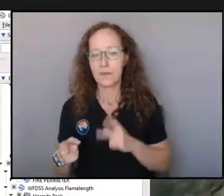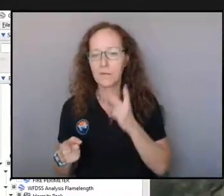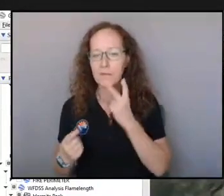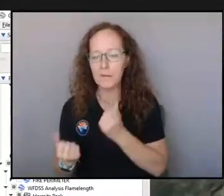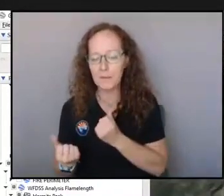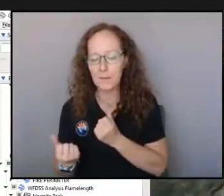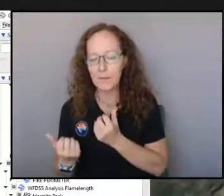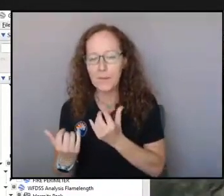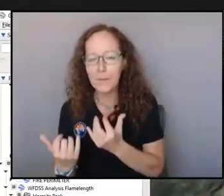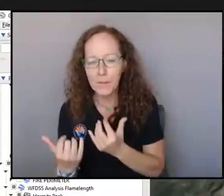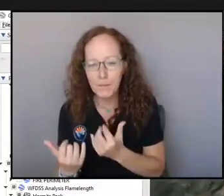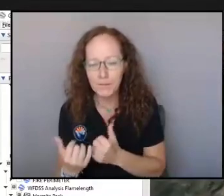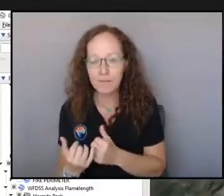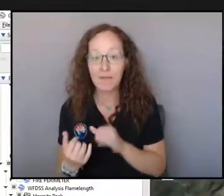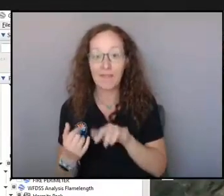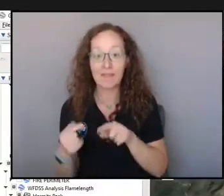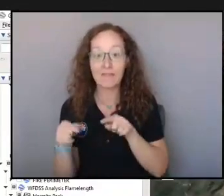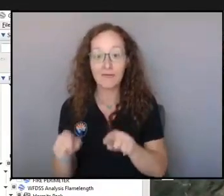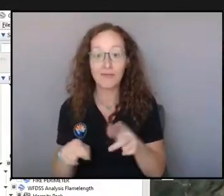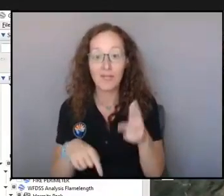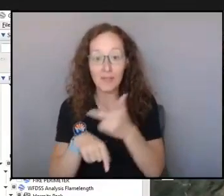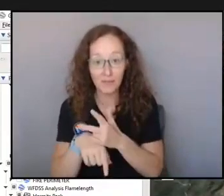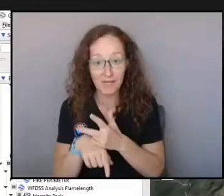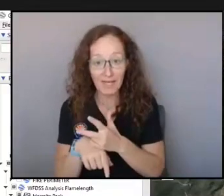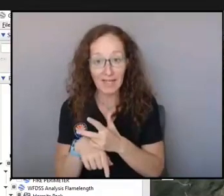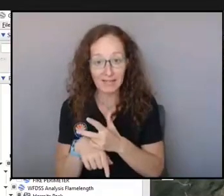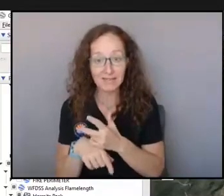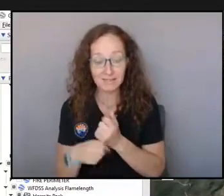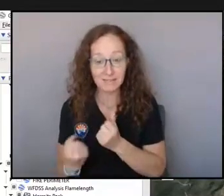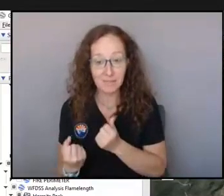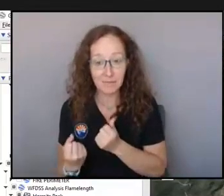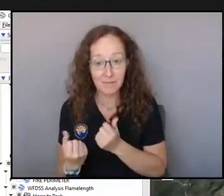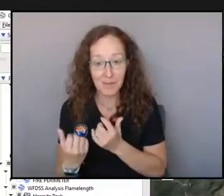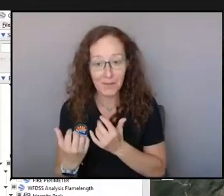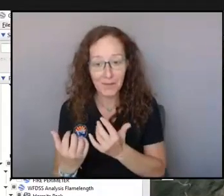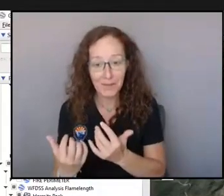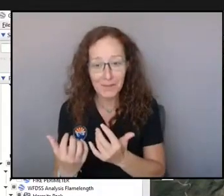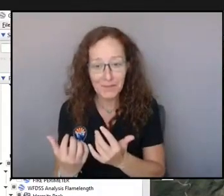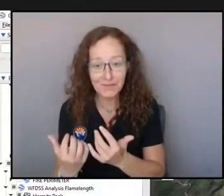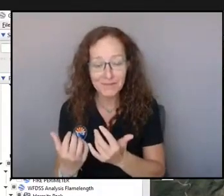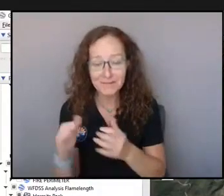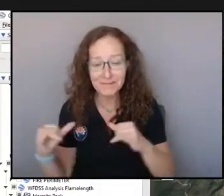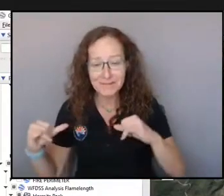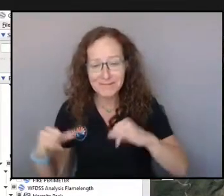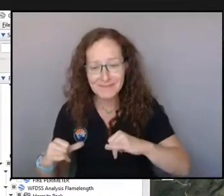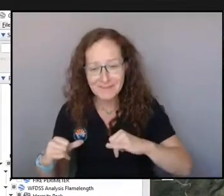GO ANYWHERE OVER THE NEXT THREE DAYS BECAUSE THE WEATHER IS REALLY KEEPING IT IN CHECK AND THE CREWS ARE